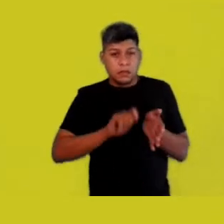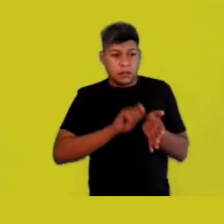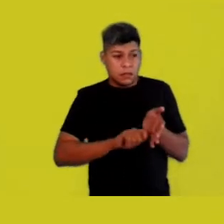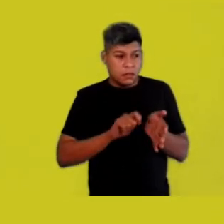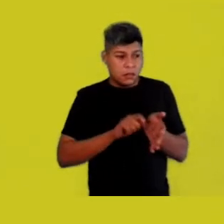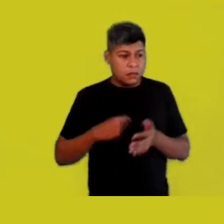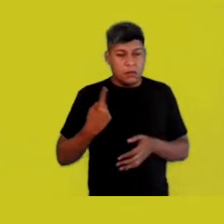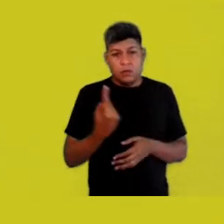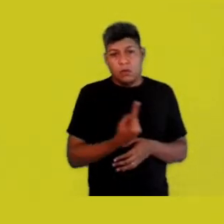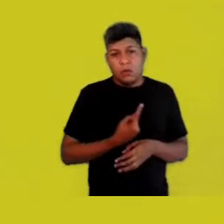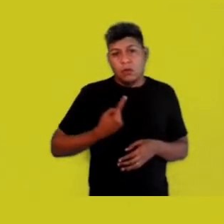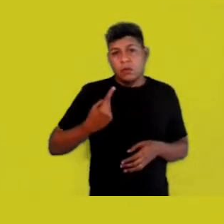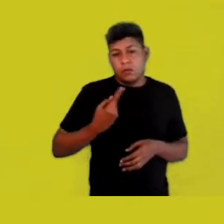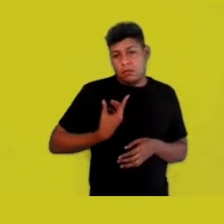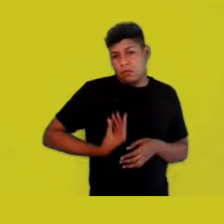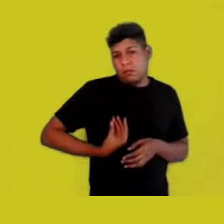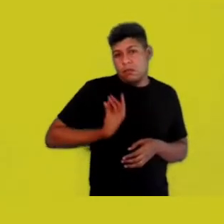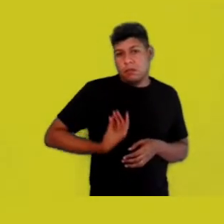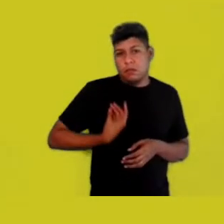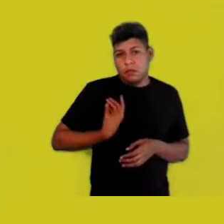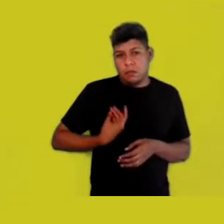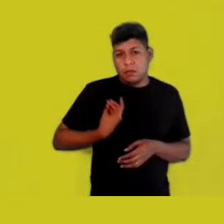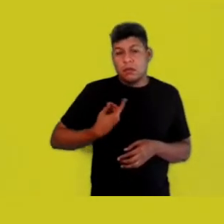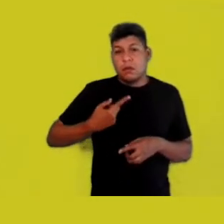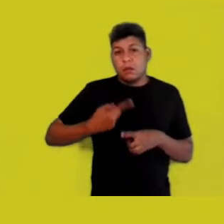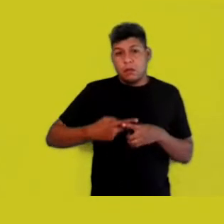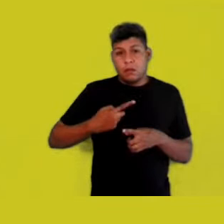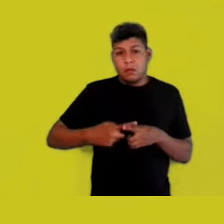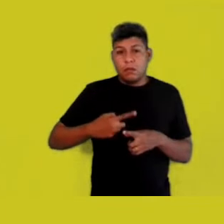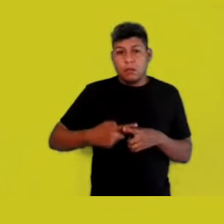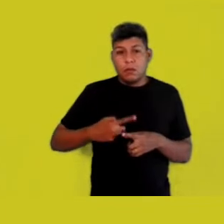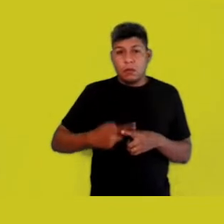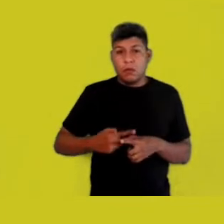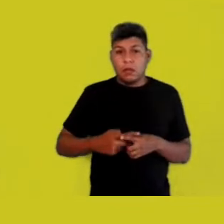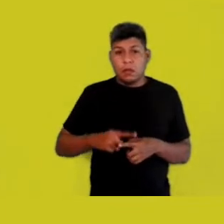that fracture our present, because the idea of contemporaneity shouldn’t be seen as homogeneous.